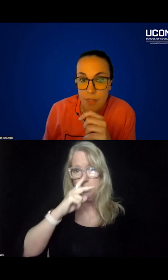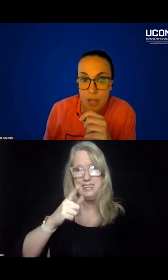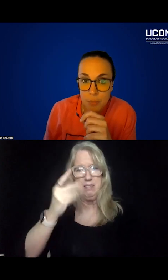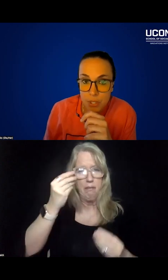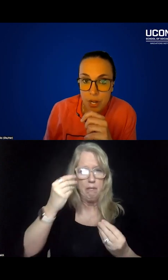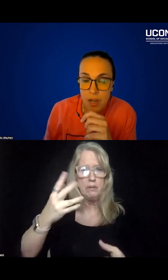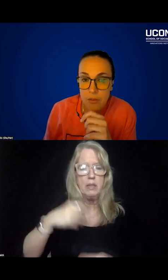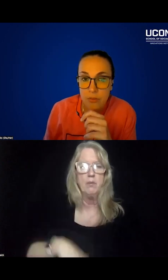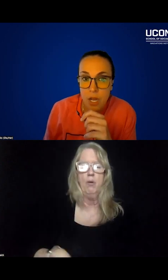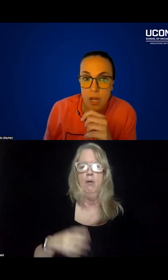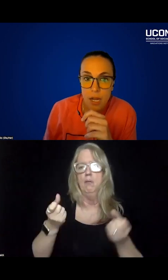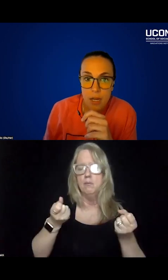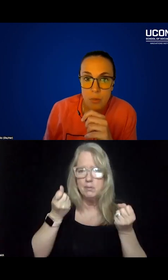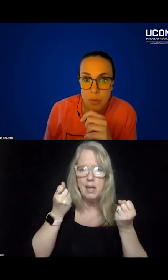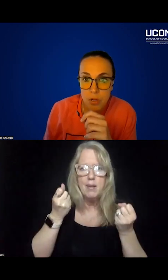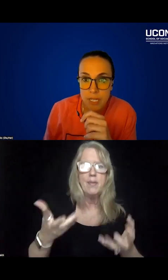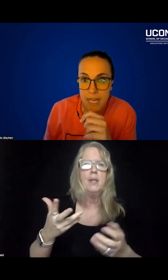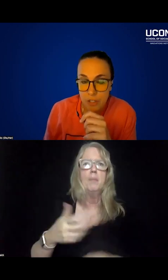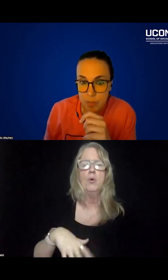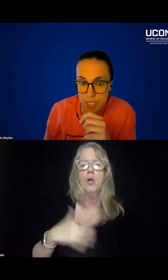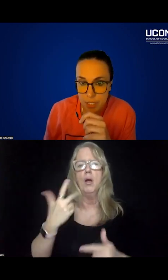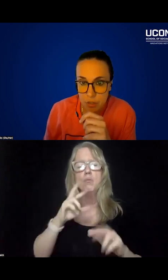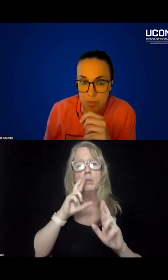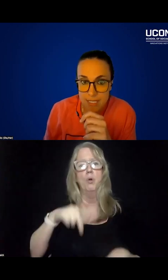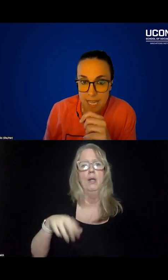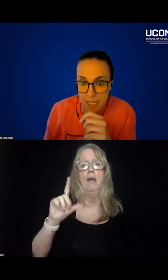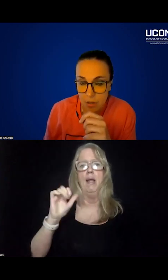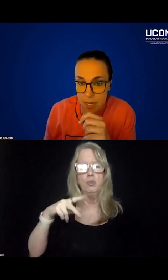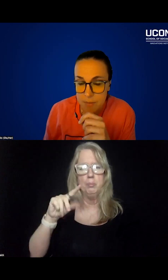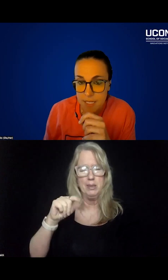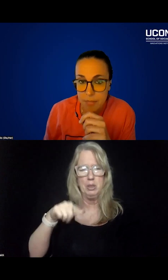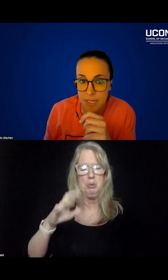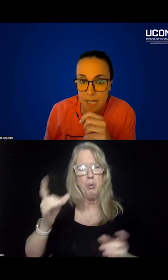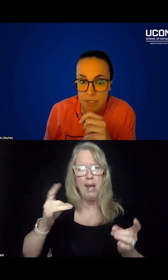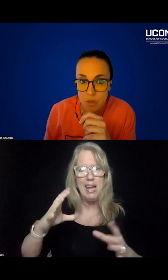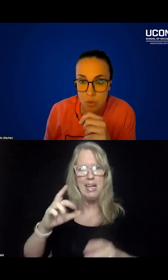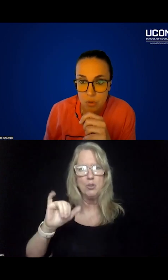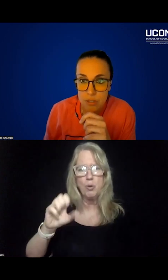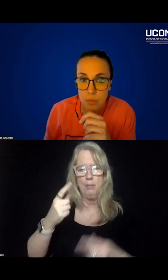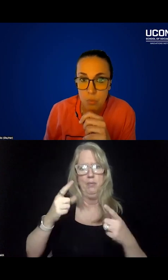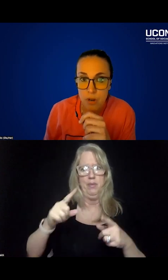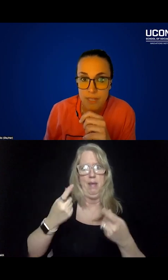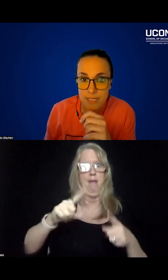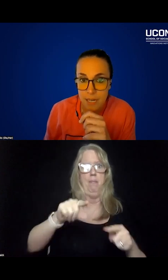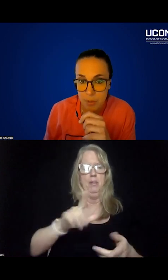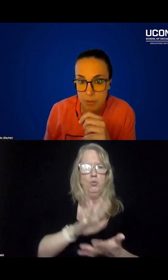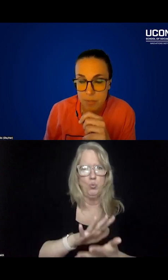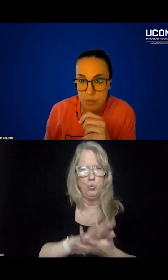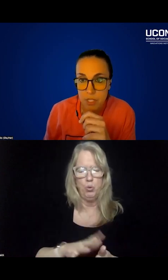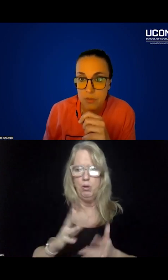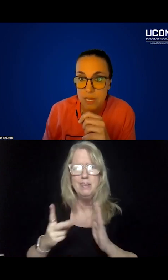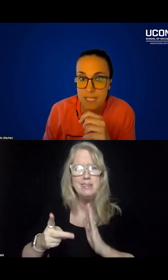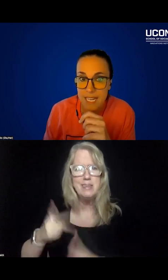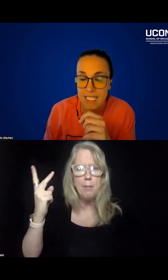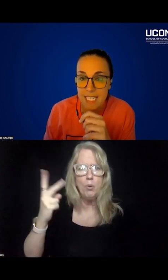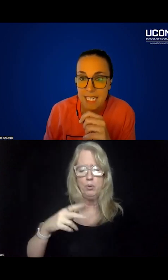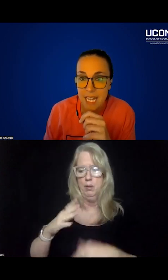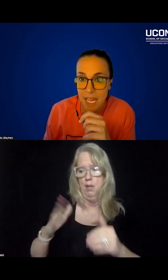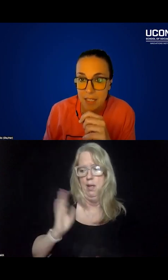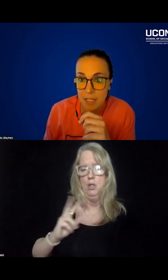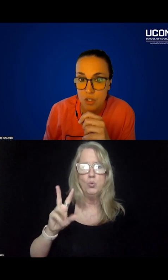THE NUMBER OF HATE CRIMES COMMITTED AT SCHOOL BETWEEN 2018 AND